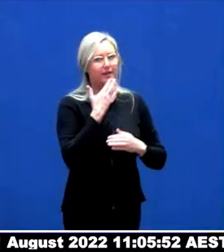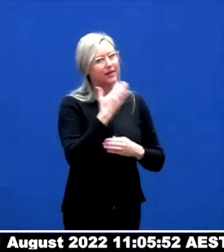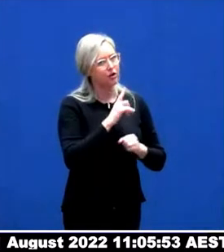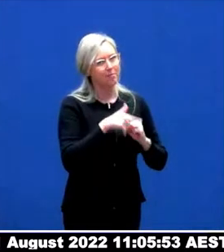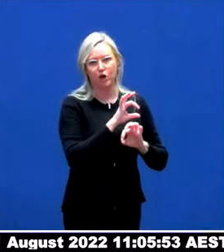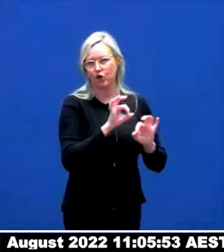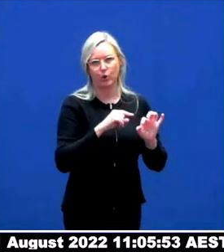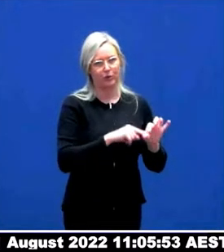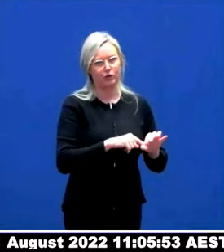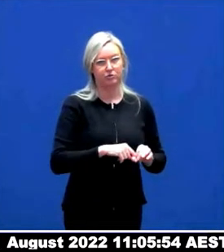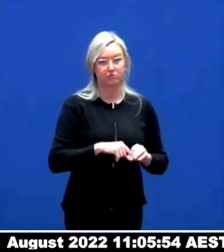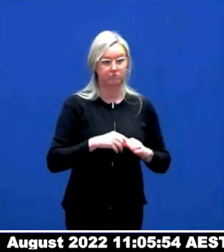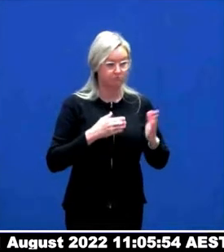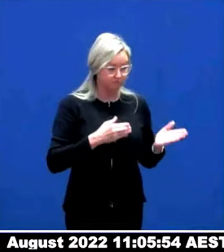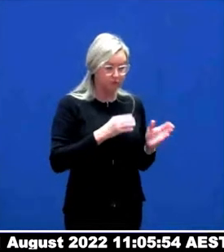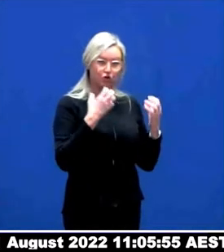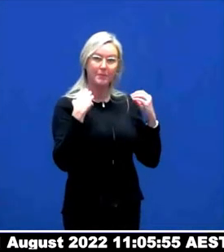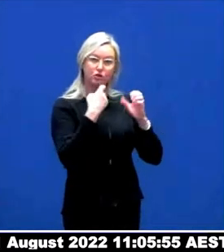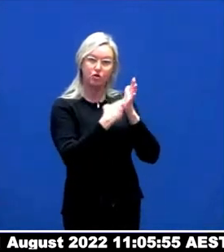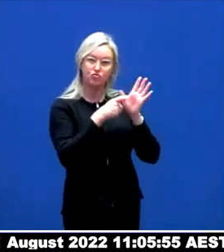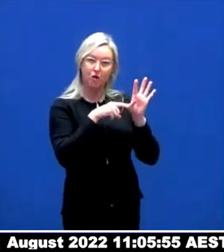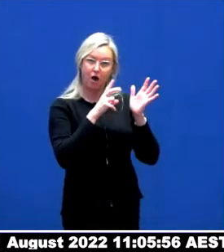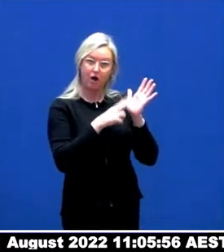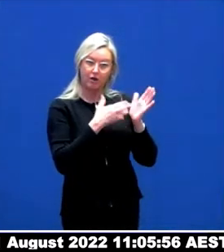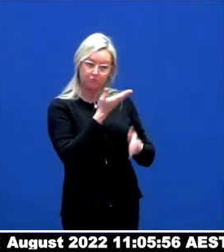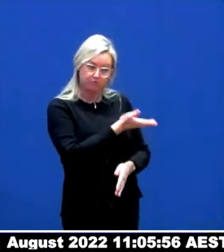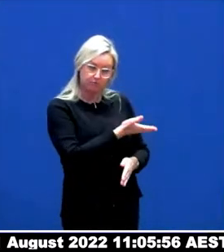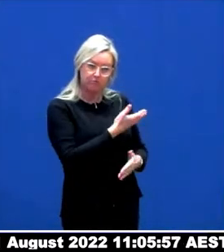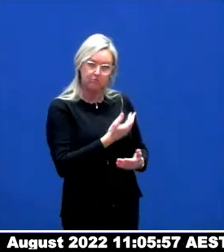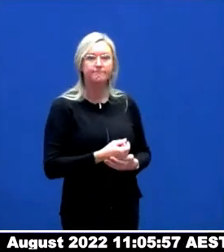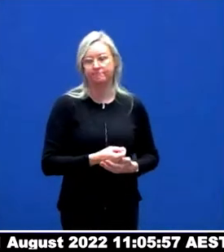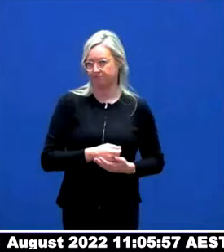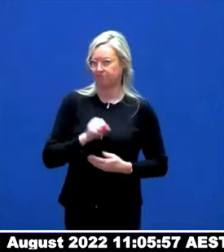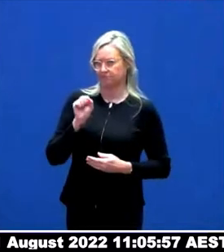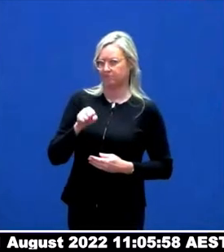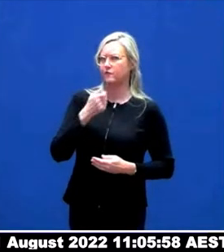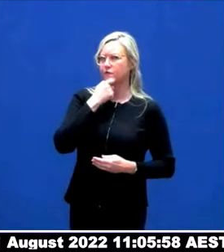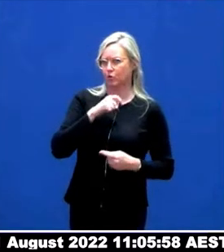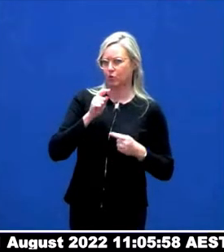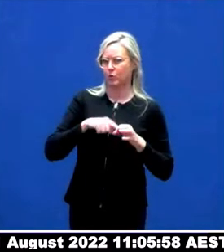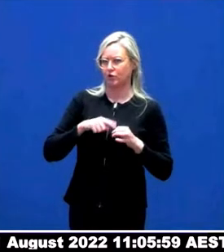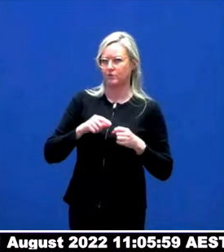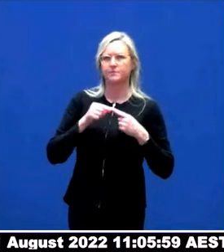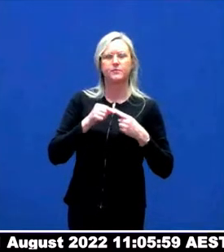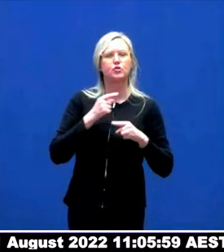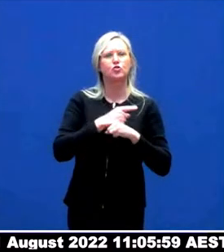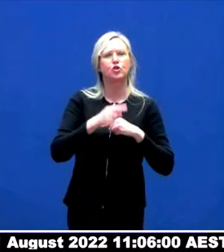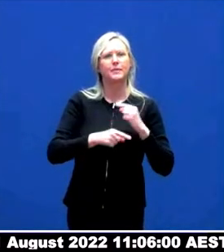Commissioner Ryan? COMMISSIONER RYAN: Just one or two. I'm just referring to the National Housing and Homelessness Agreement.